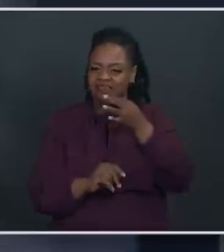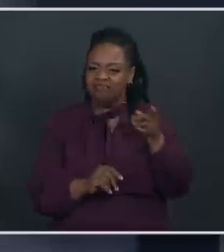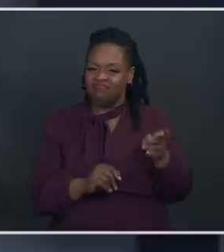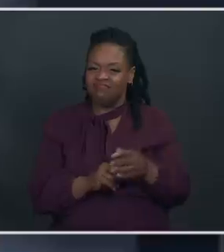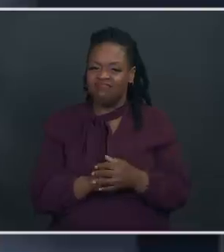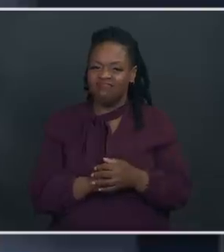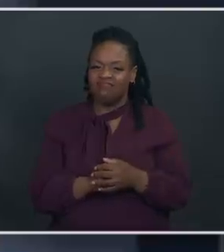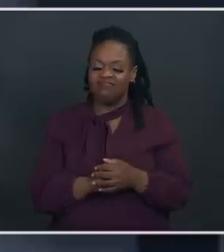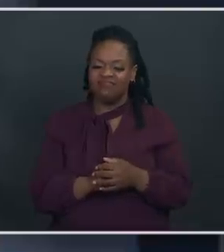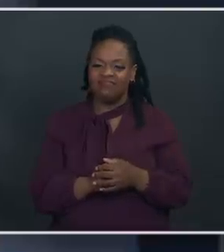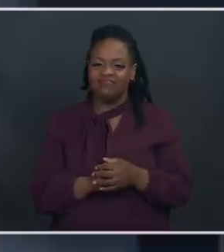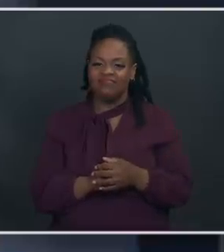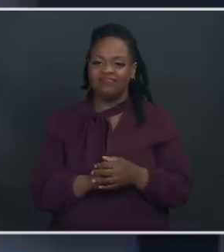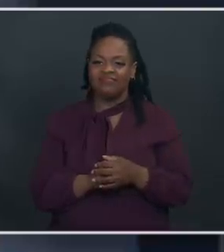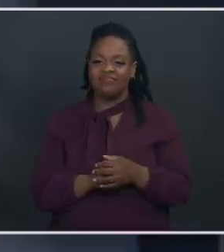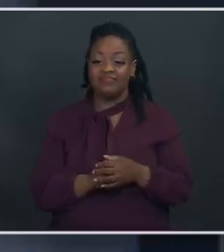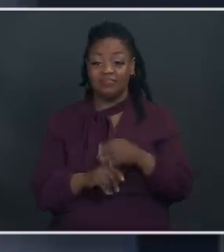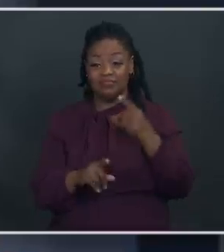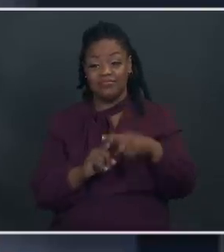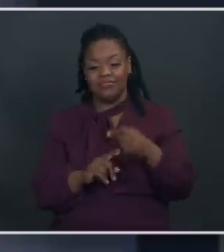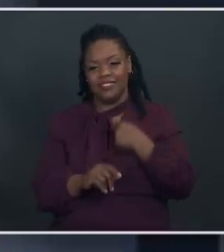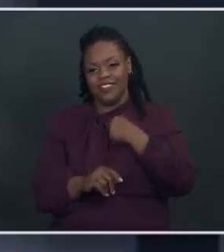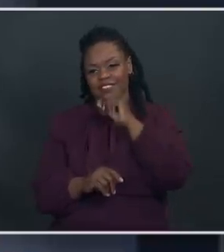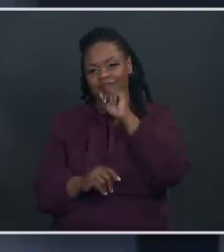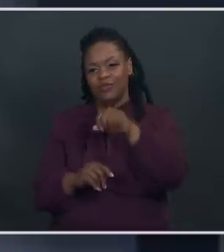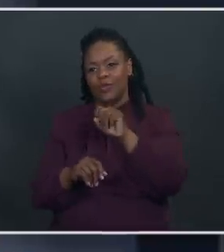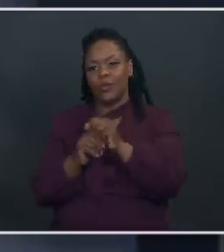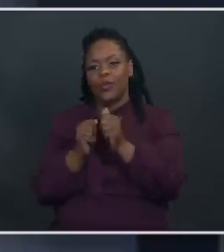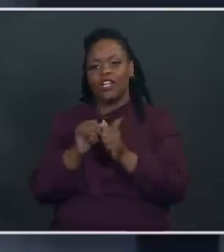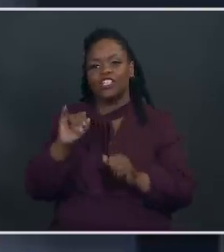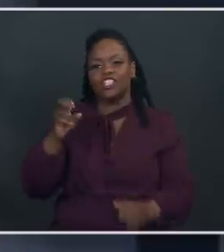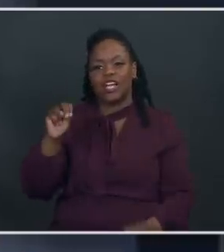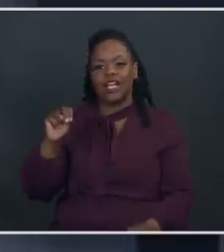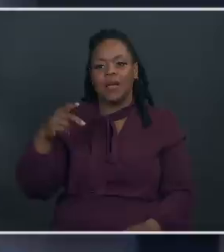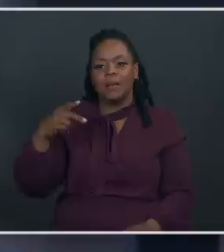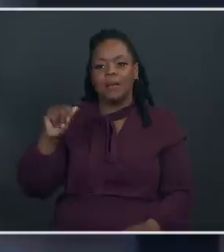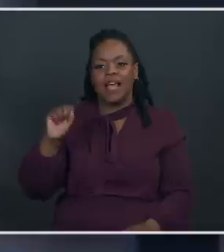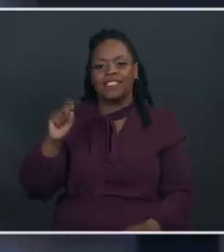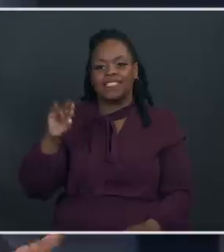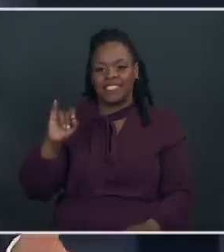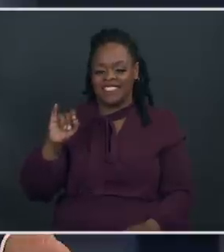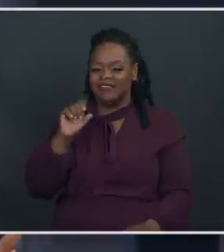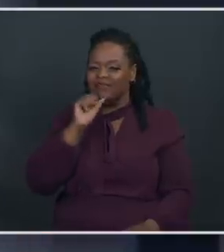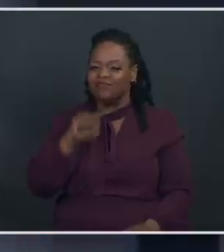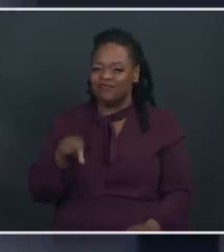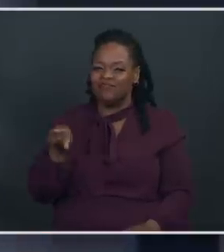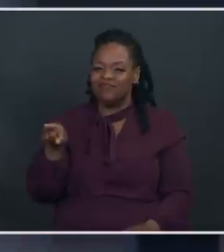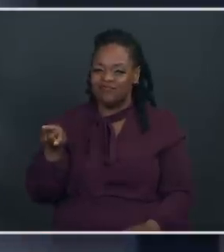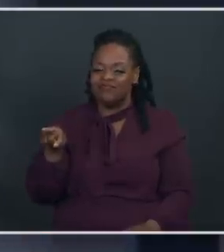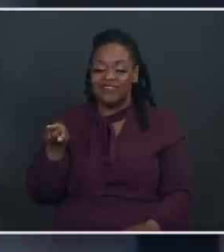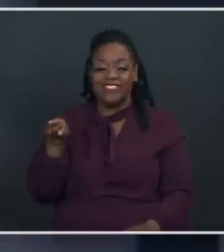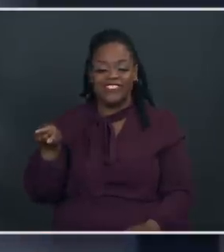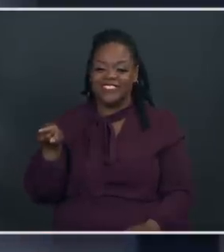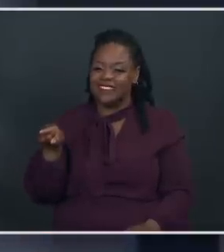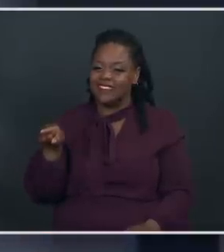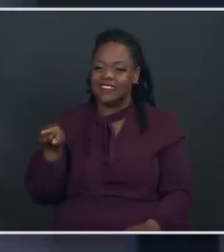to be here with Jen Psaki. She mentioned that -- nobody was her boss, but I had the privilege of working with her.